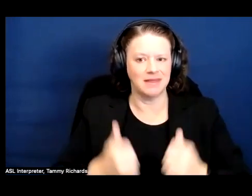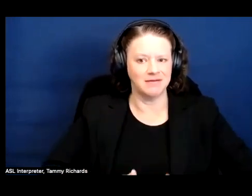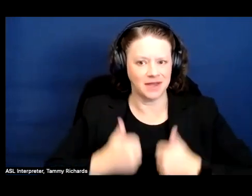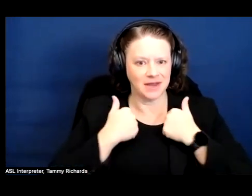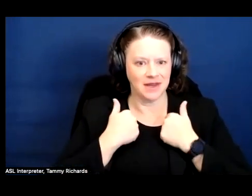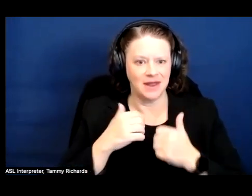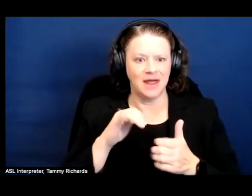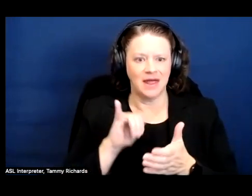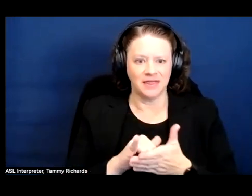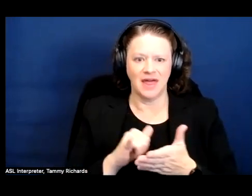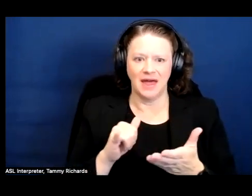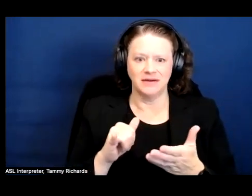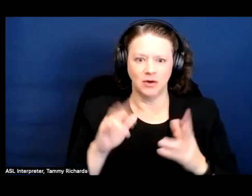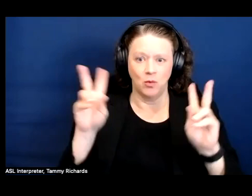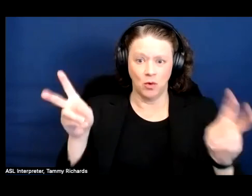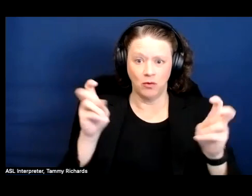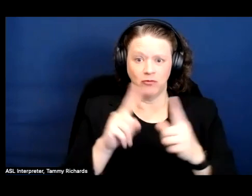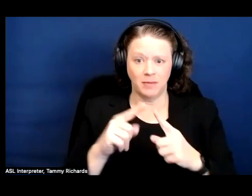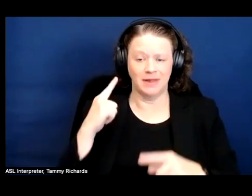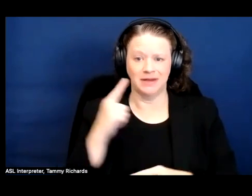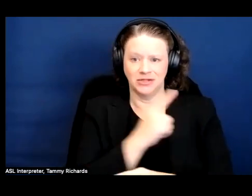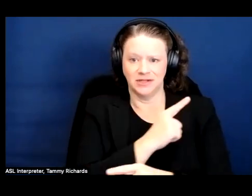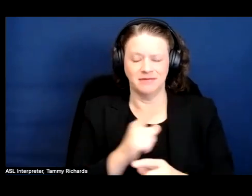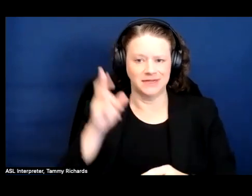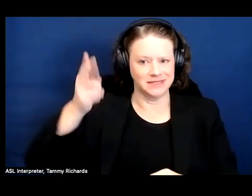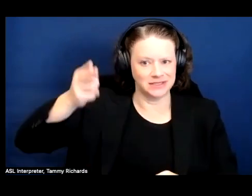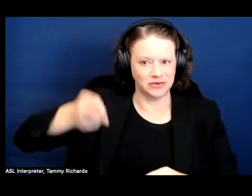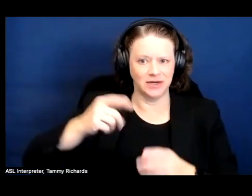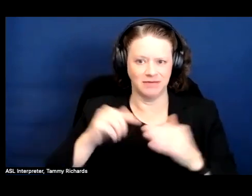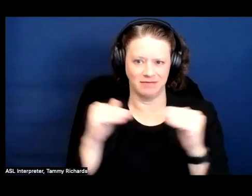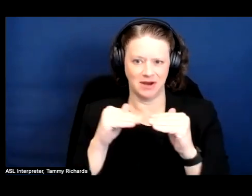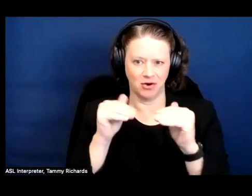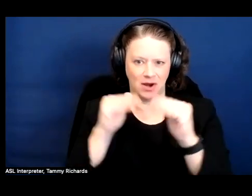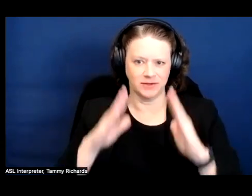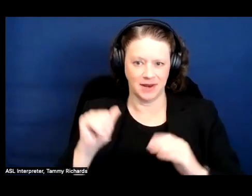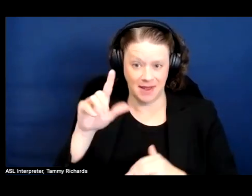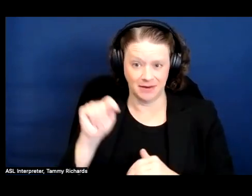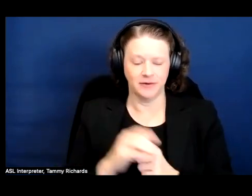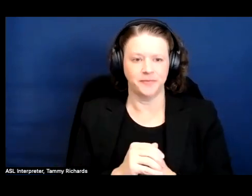to establish the necessity of a reasonable accommodation. And those types of things really have no legal weight.